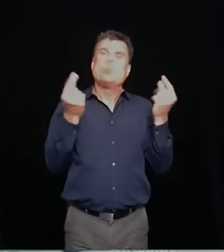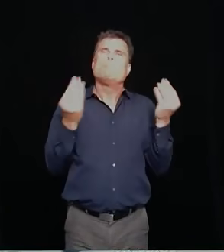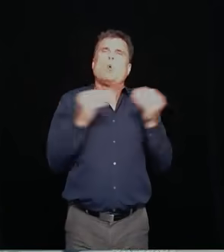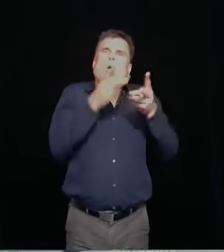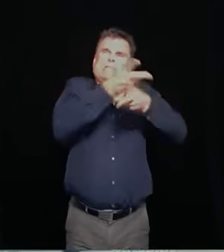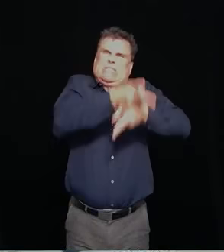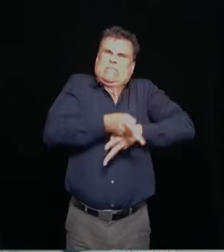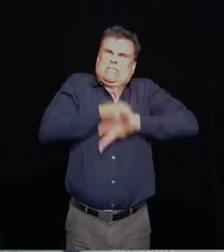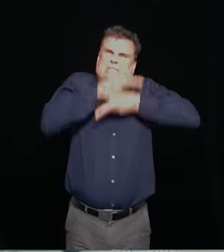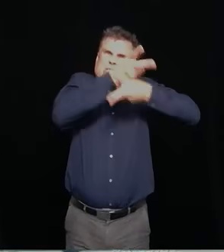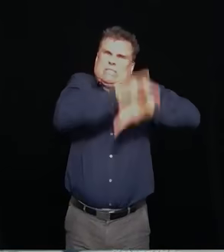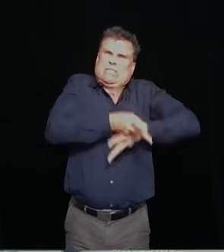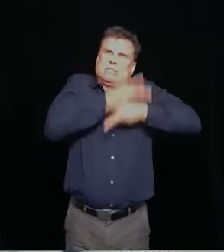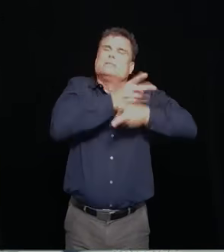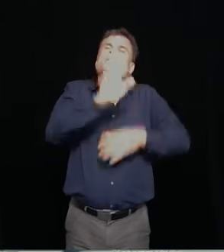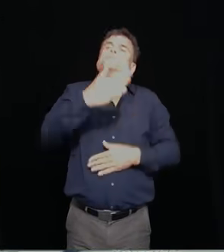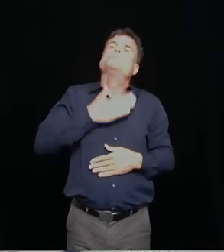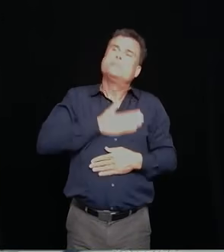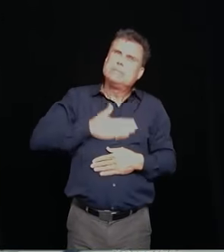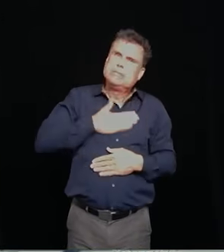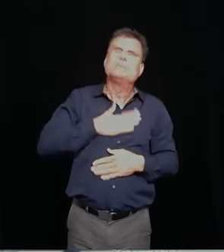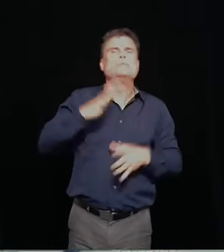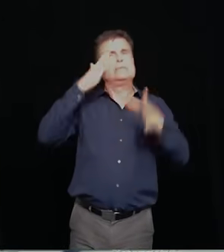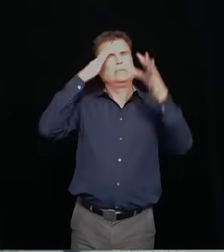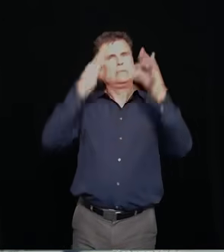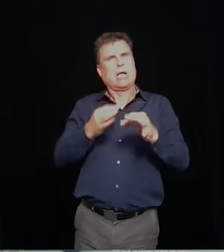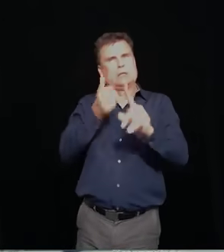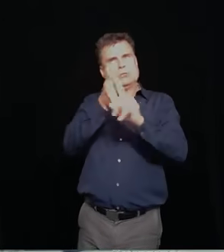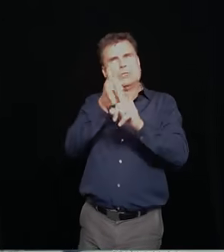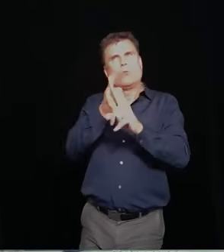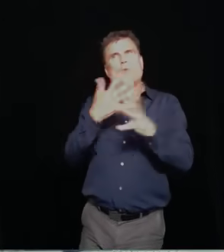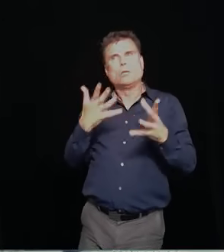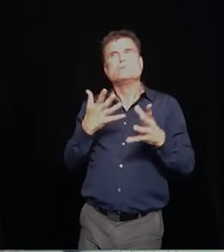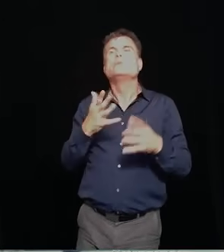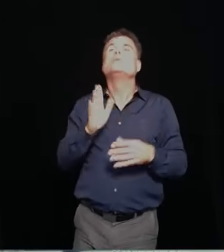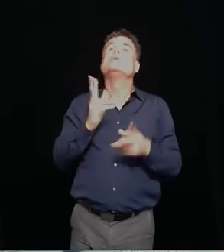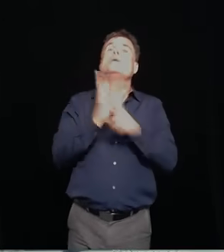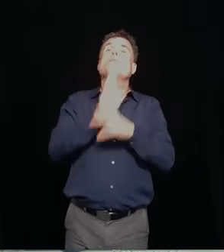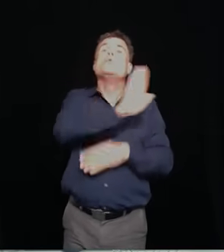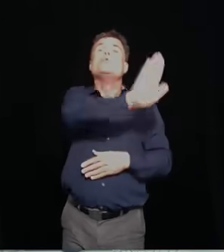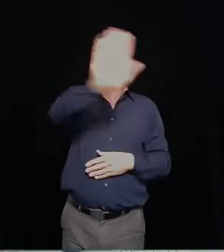It also tells us that as we prepare for the respiratory season ahead.